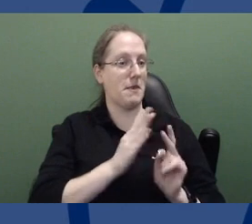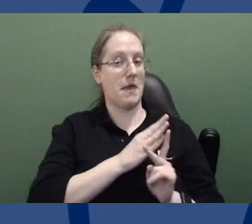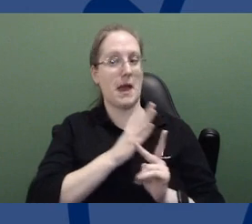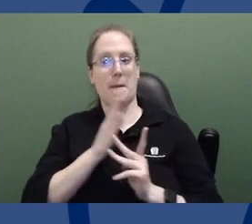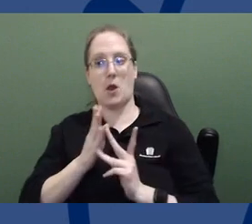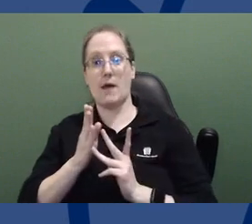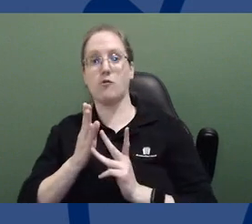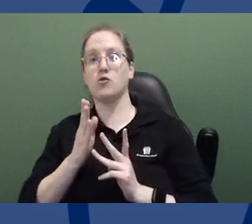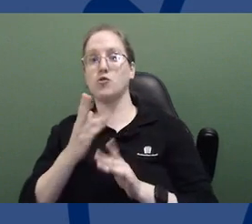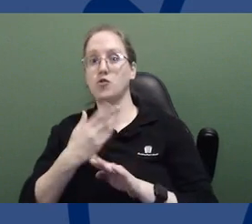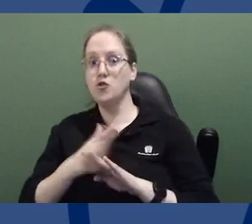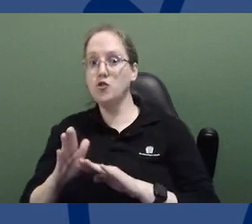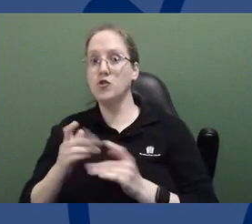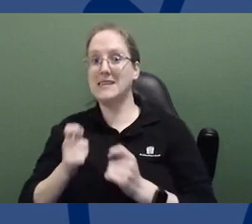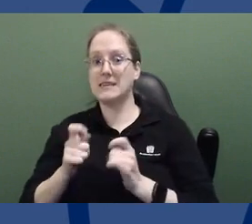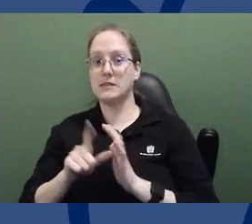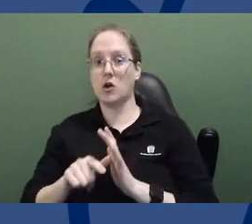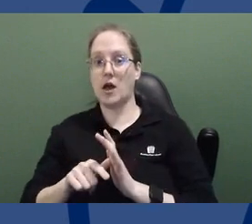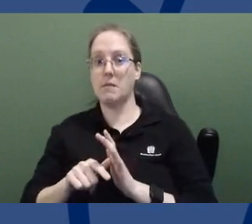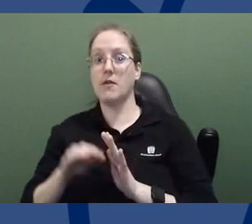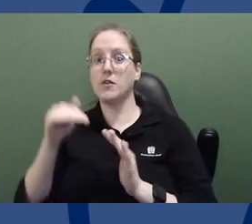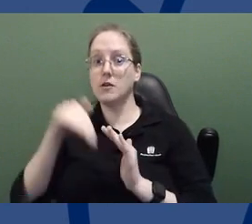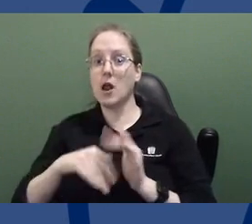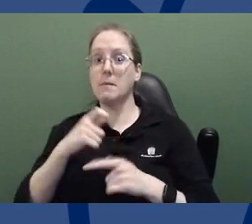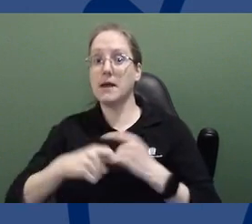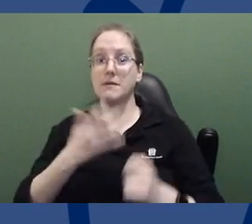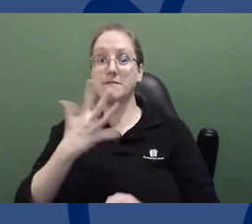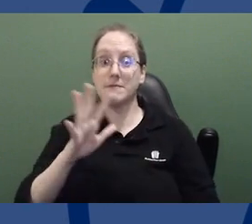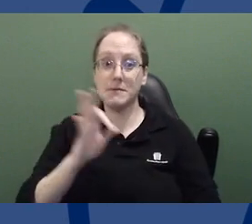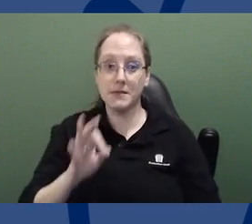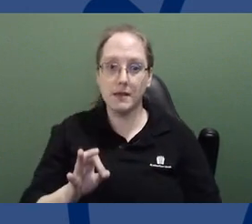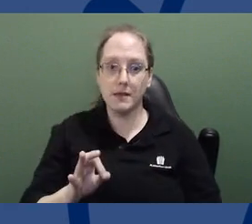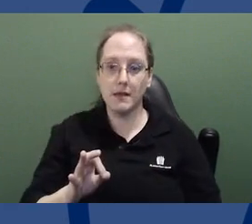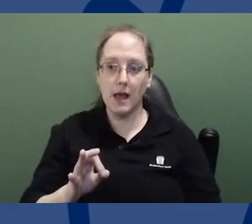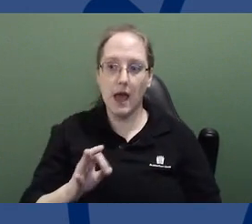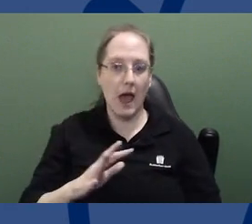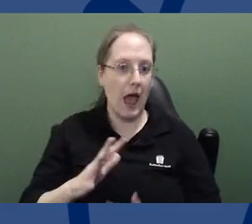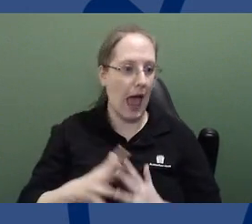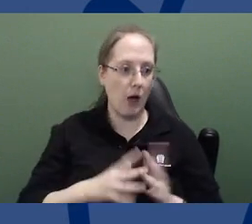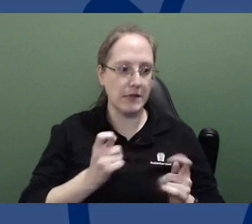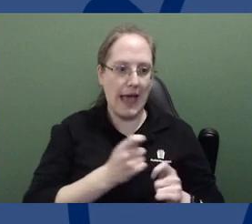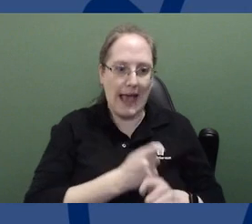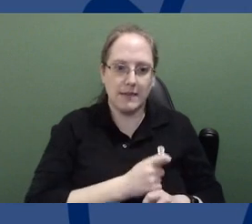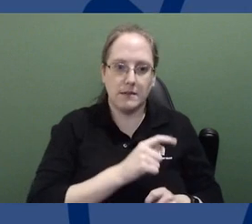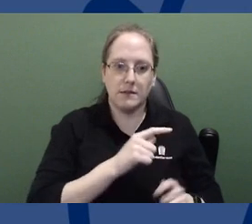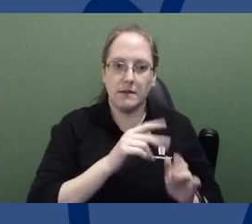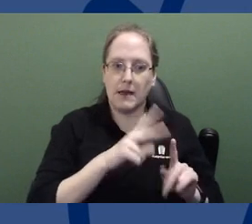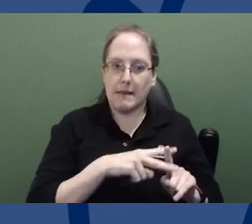decline goes to 50 per cent how do they go about editing their application?